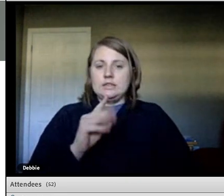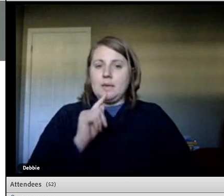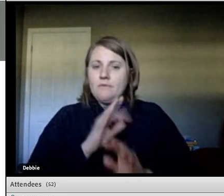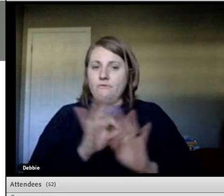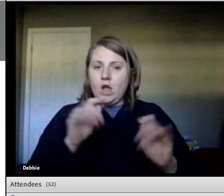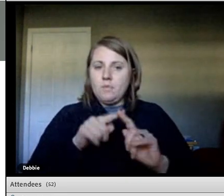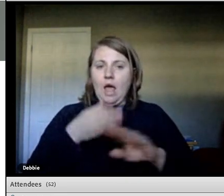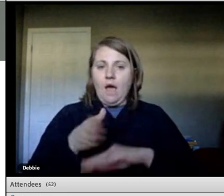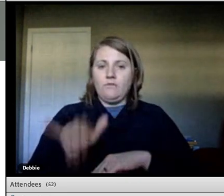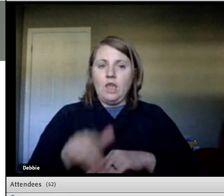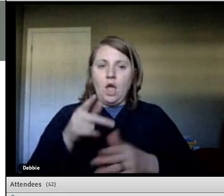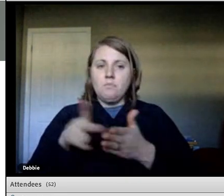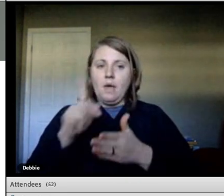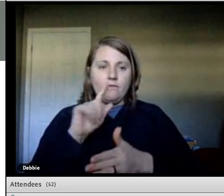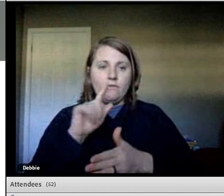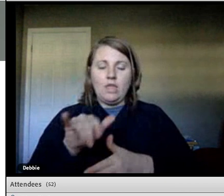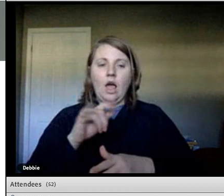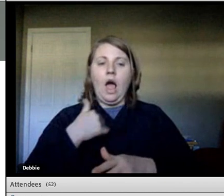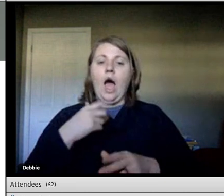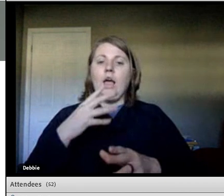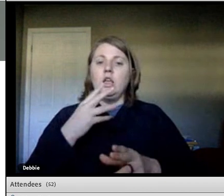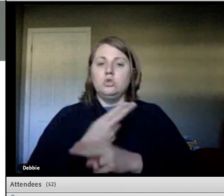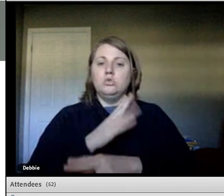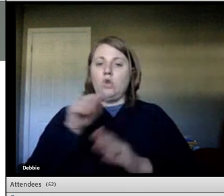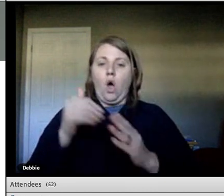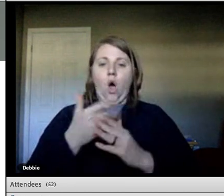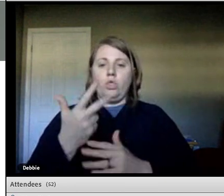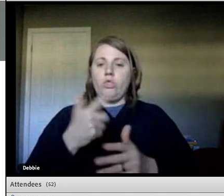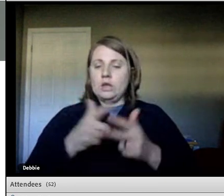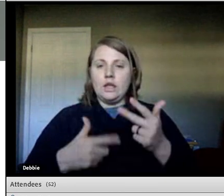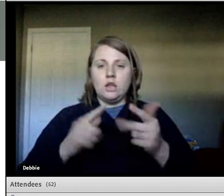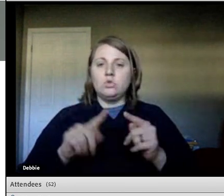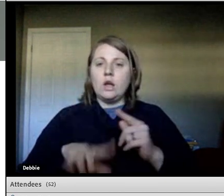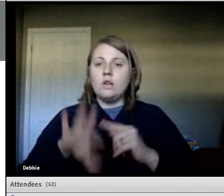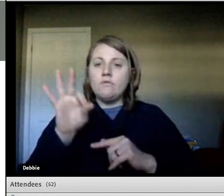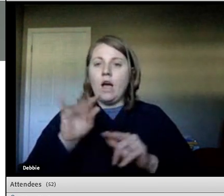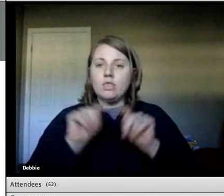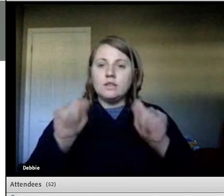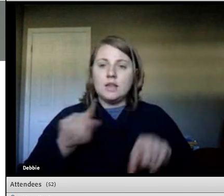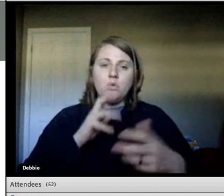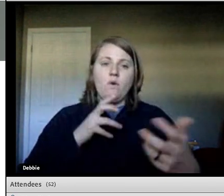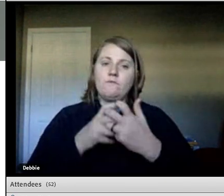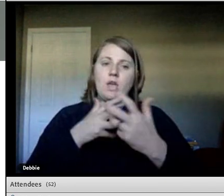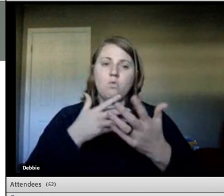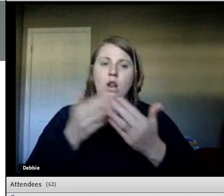looking for the template that's going to fit whatever that specific need is at the moment. They're not all --